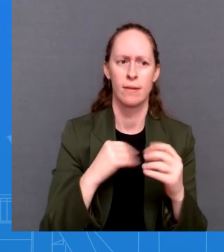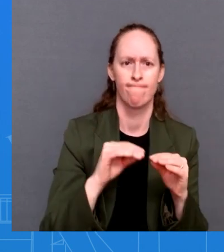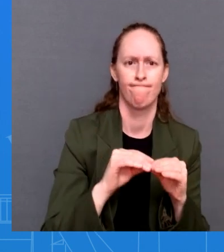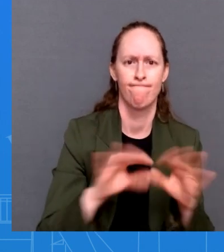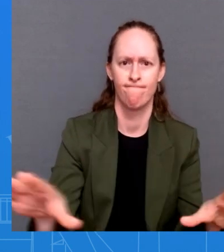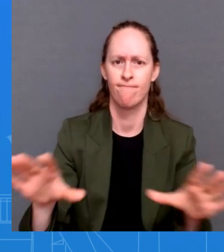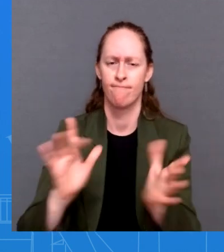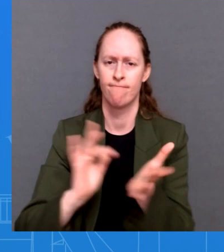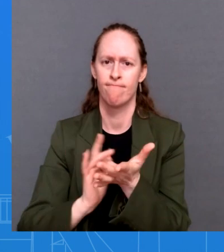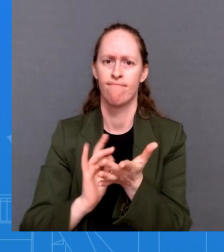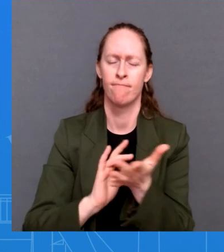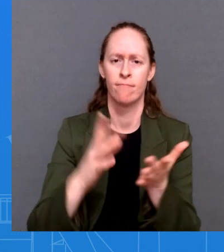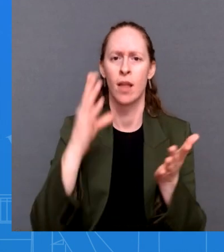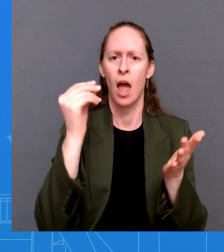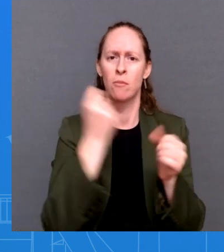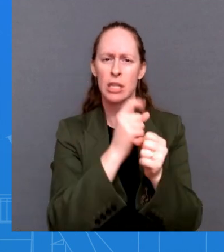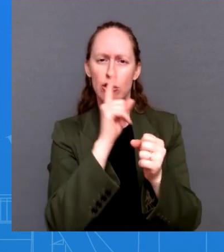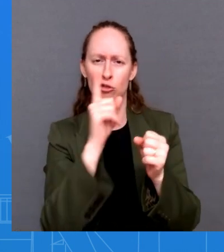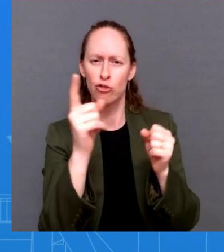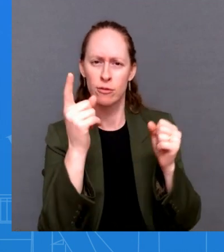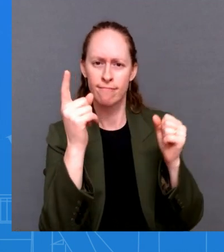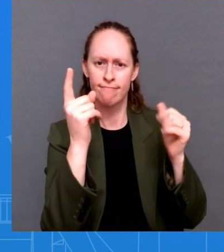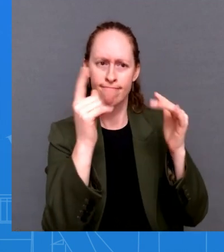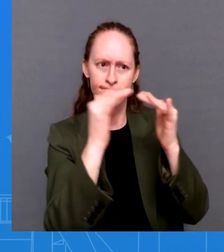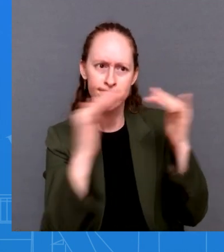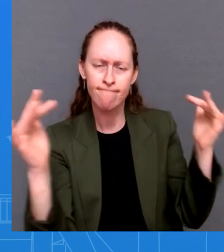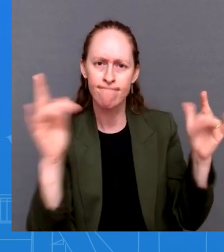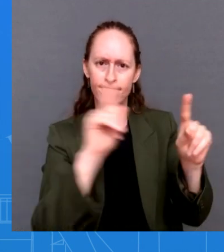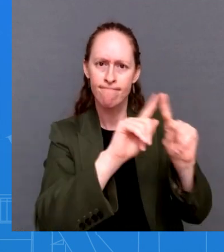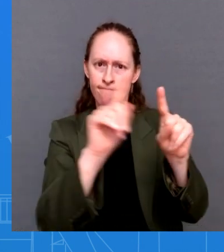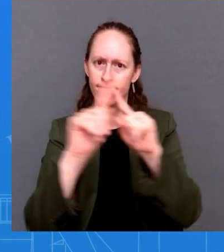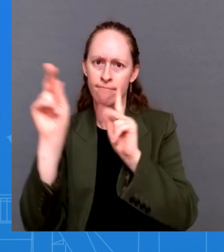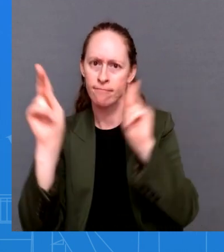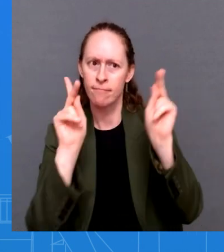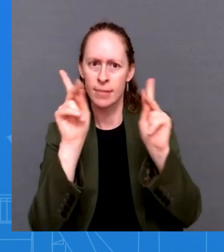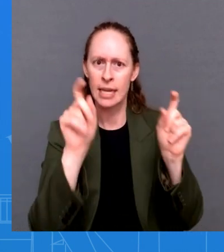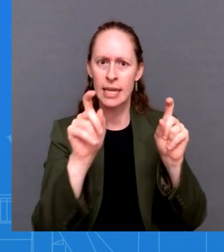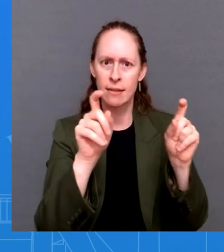I mentioned the events in Atlanta, Southern Decadence, down to New Orleans.